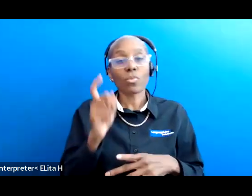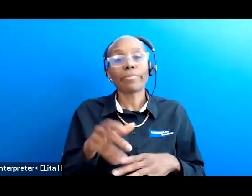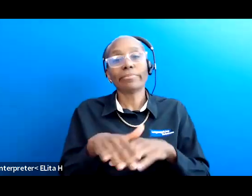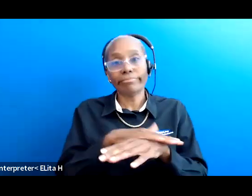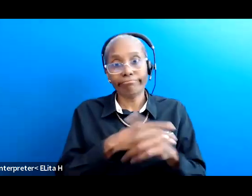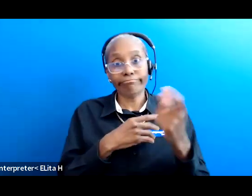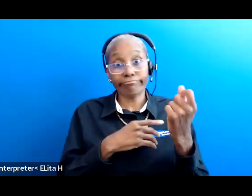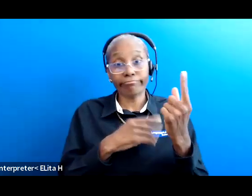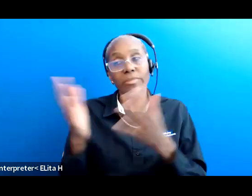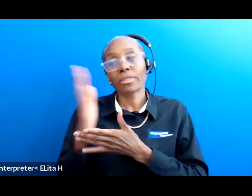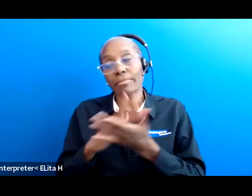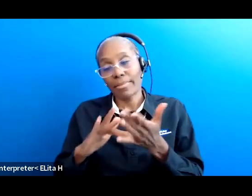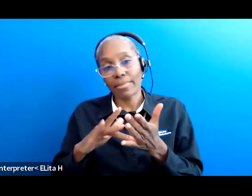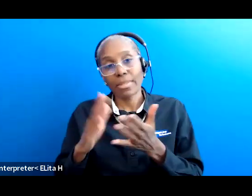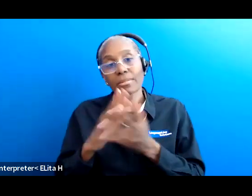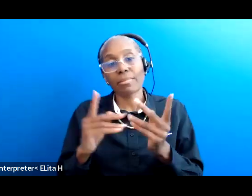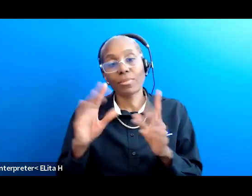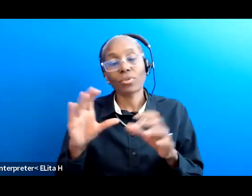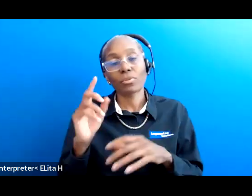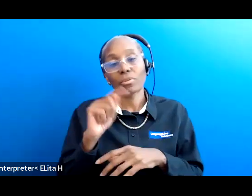Now, some people will do other kinds of treatments.